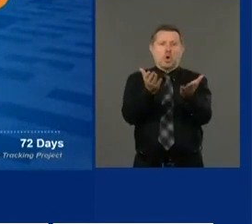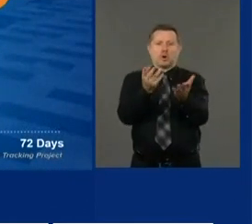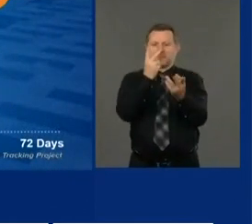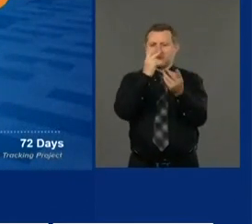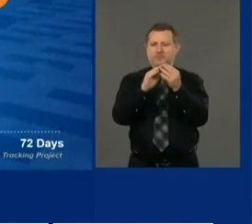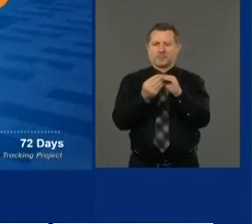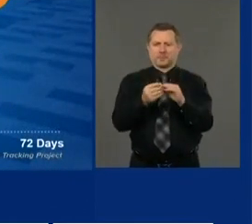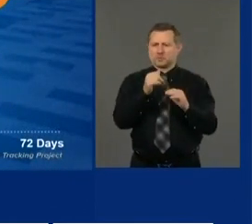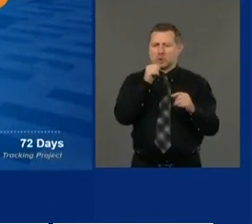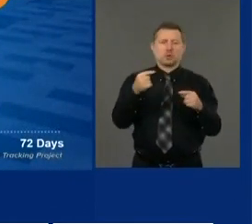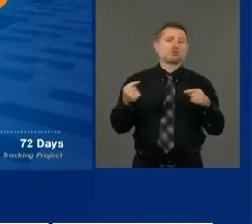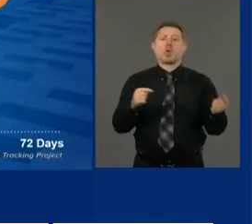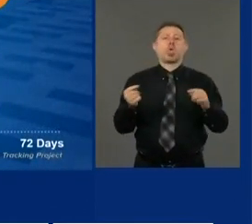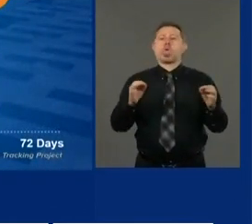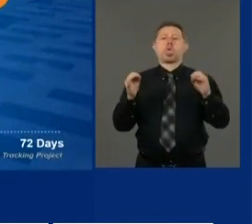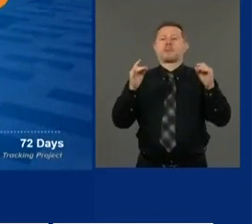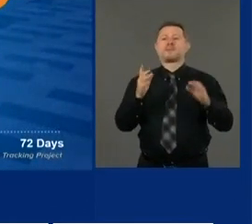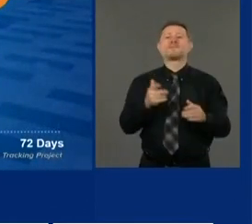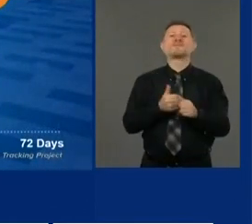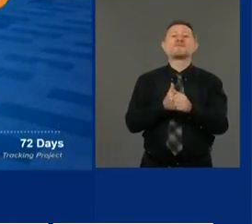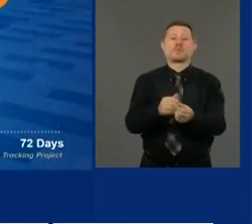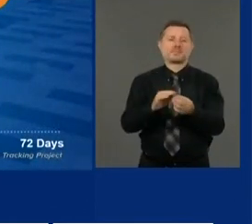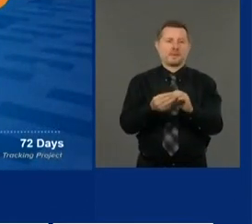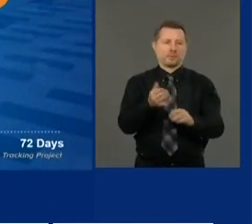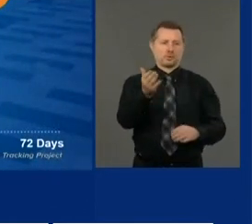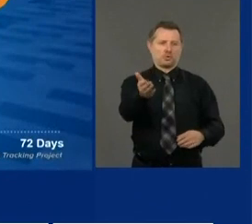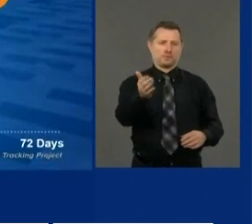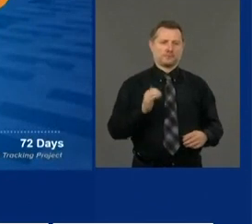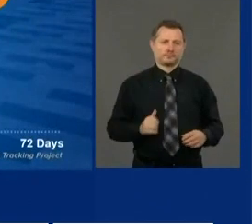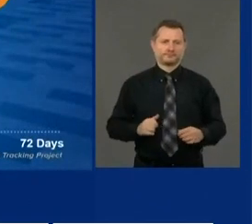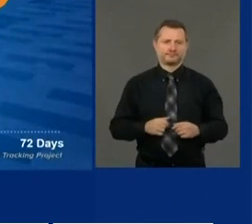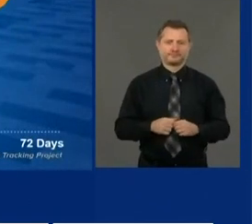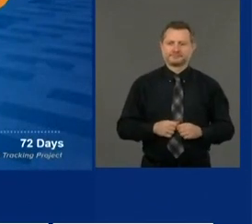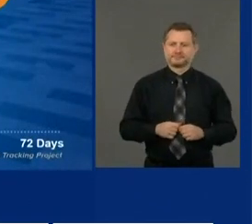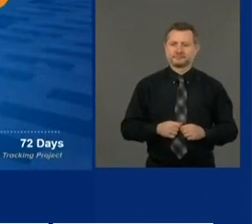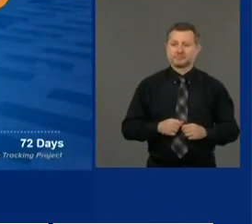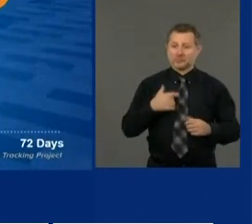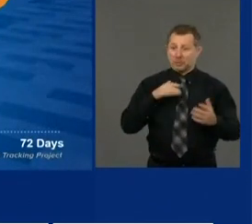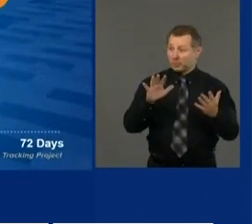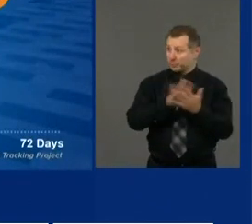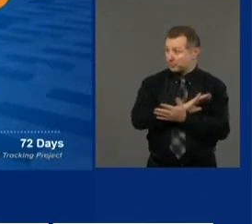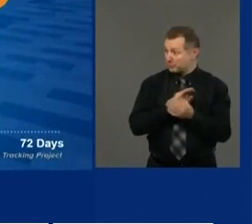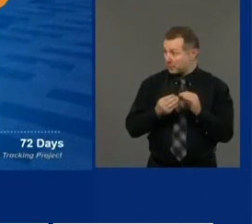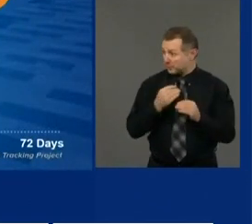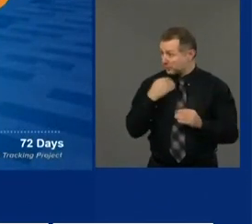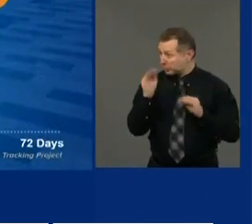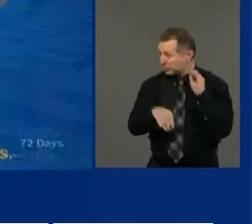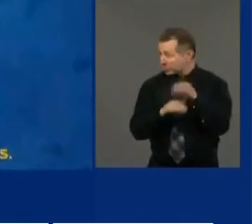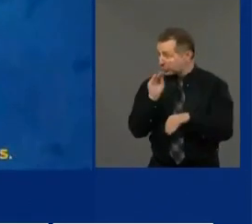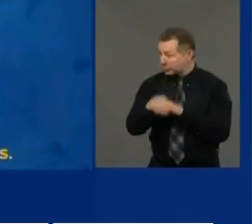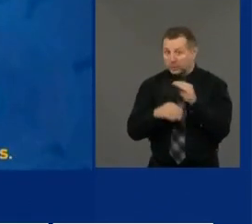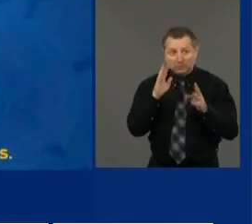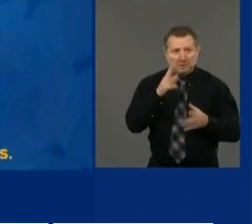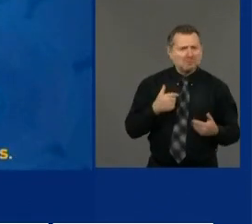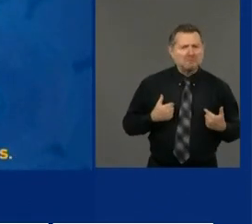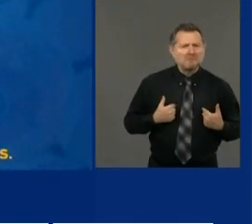WHO IS RIGHT AND WHO IS WRONG? WHAT IS THERE TO ARGUE ABOUT,